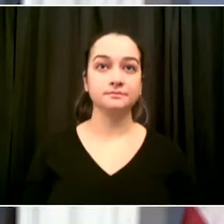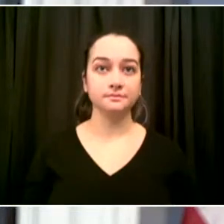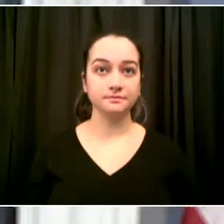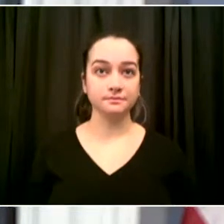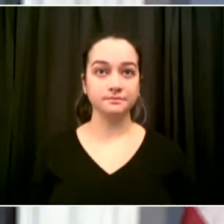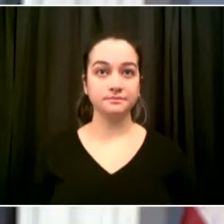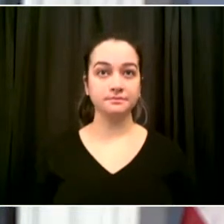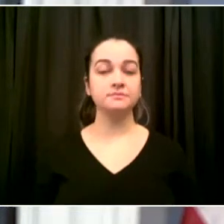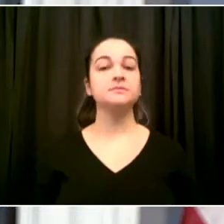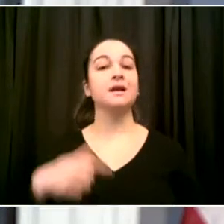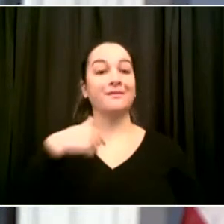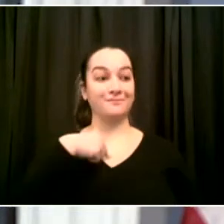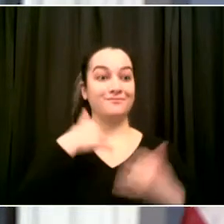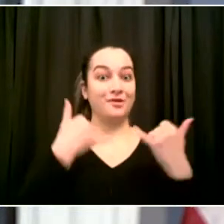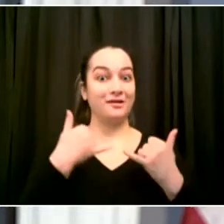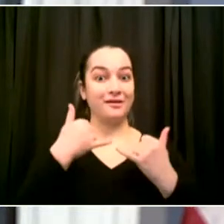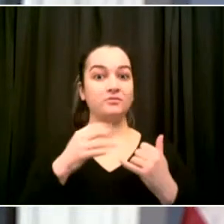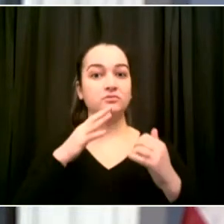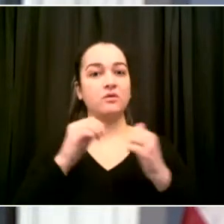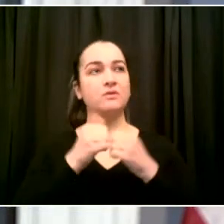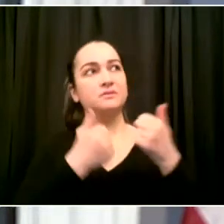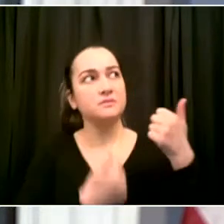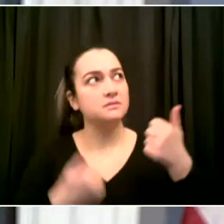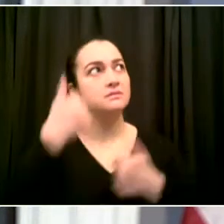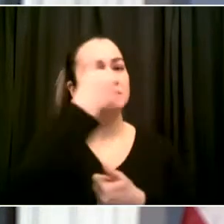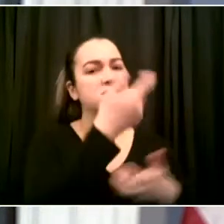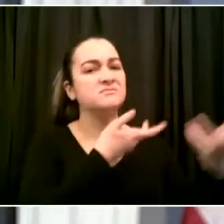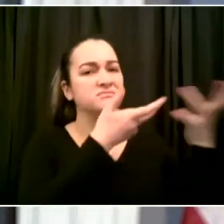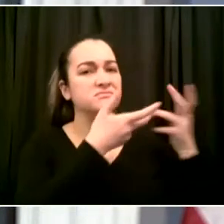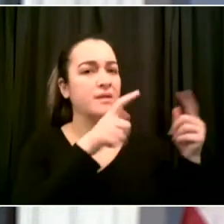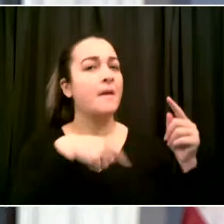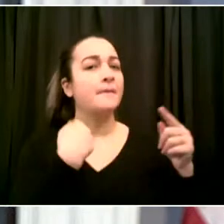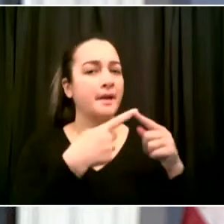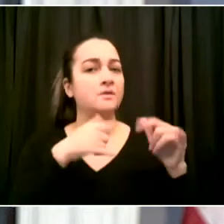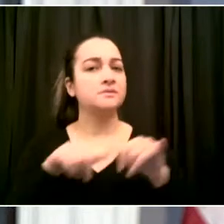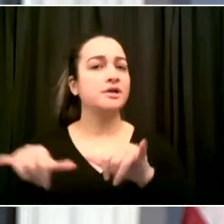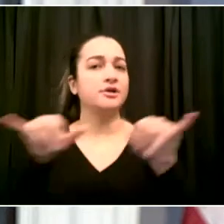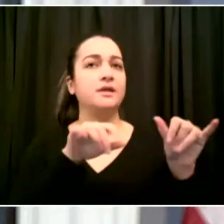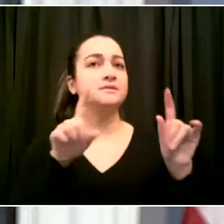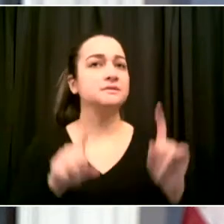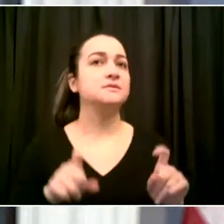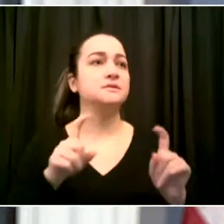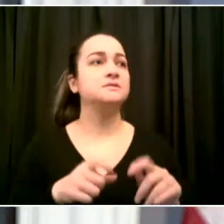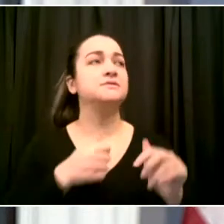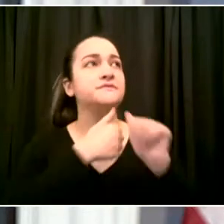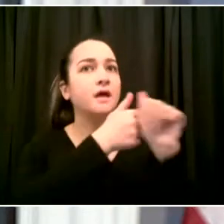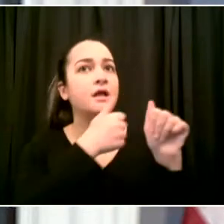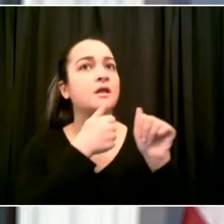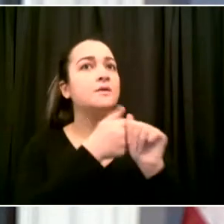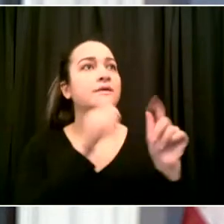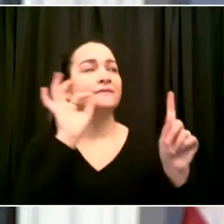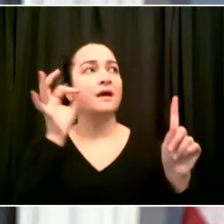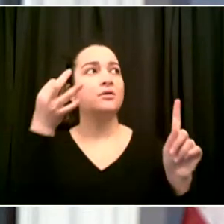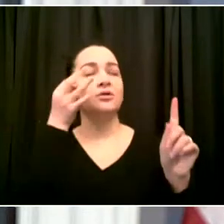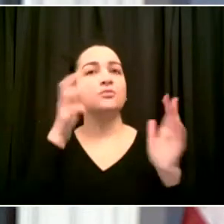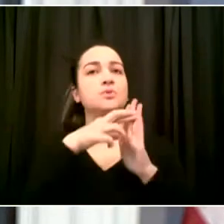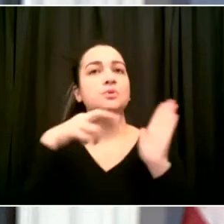WITH THE COMMISSIONER AND THE CHANCELLOR. THE FEDERARAL GUIDANCE DID GIVE SOME FLEXIBILITY BUT